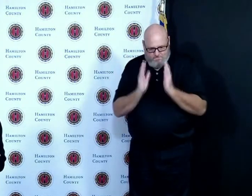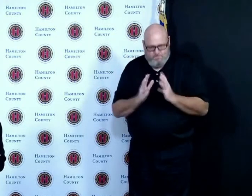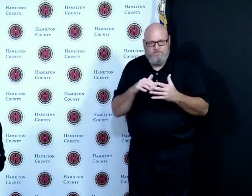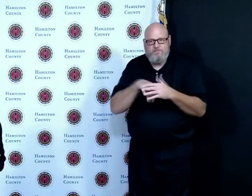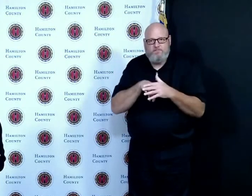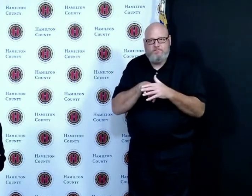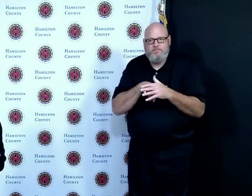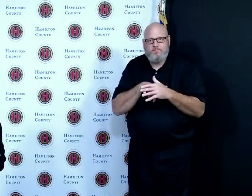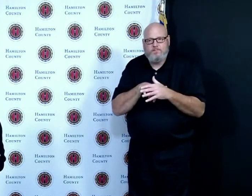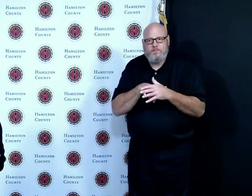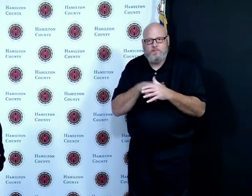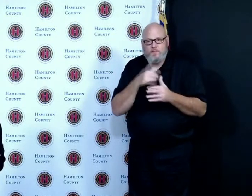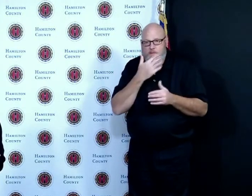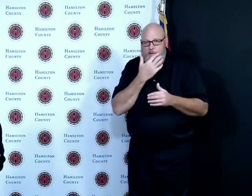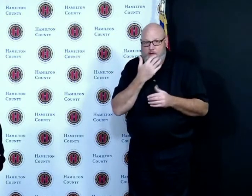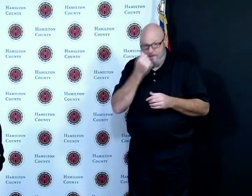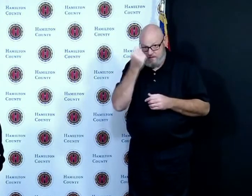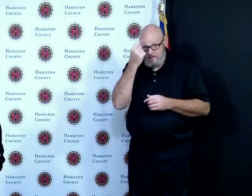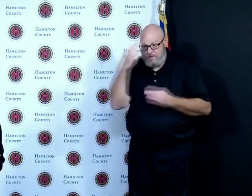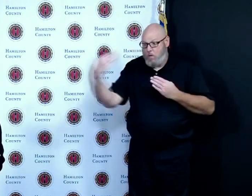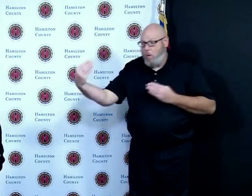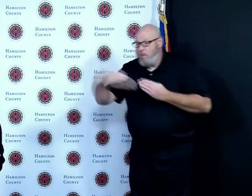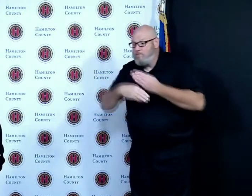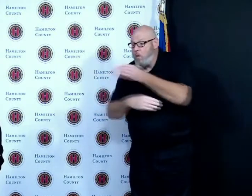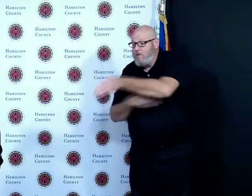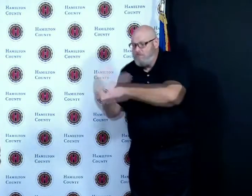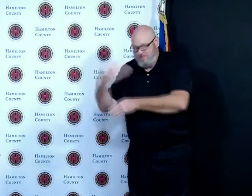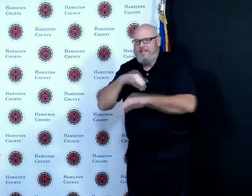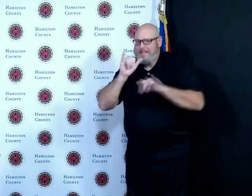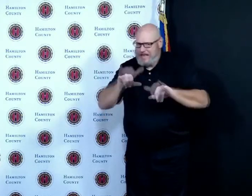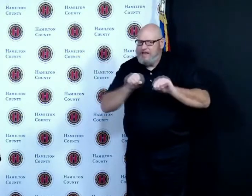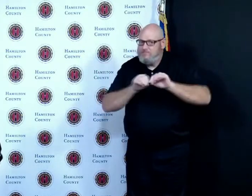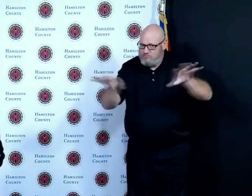is saying is first of all they're going to take a cautious approach to this so when people get